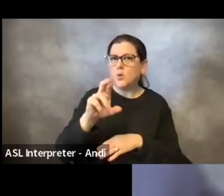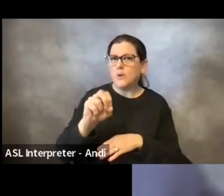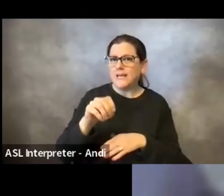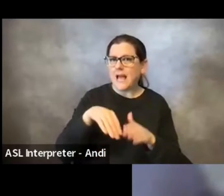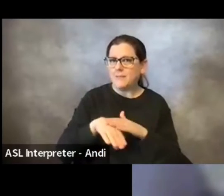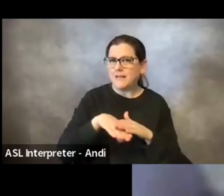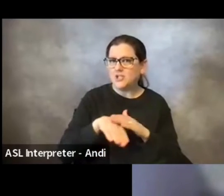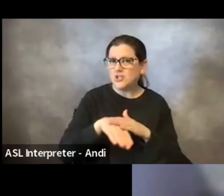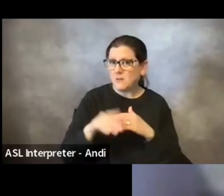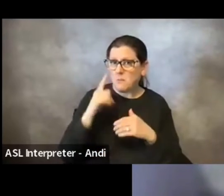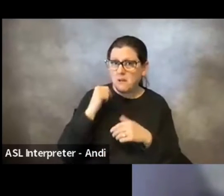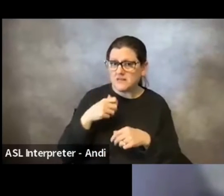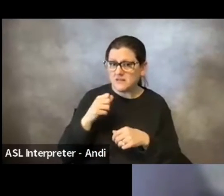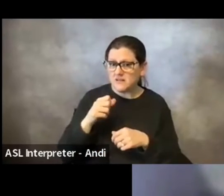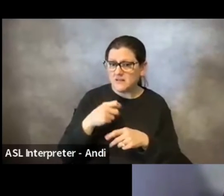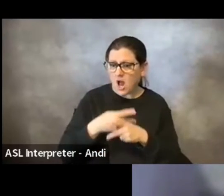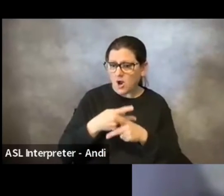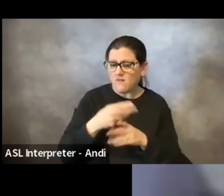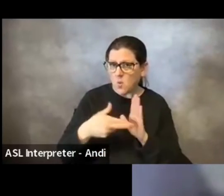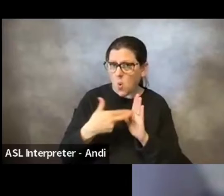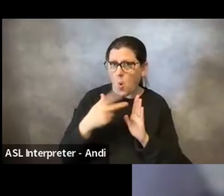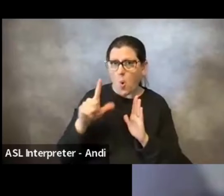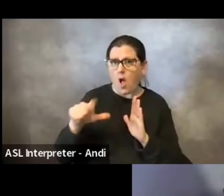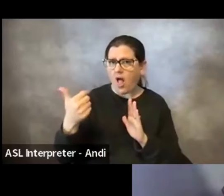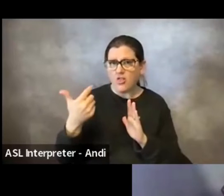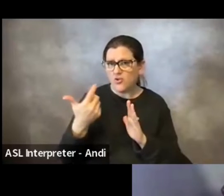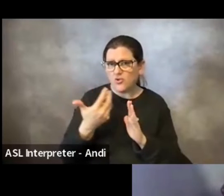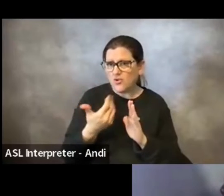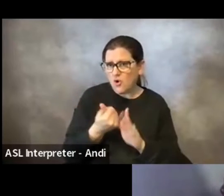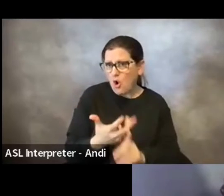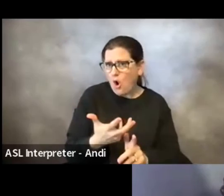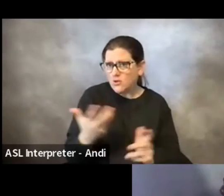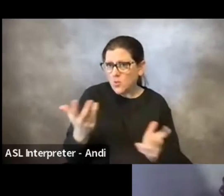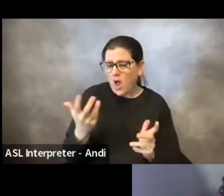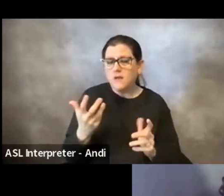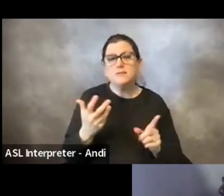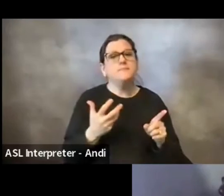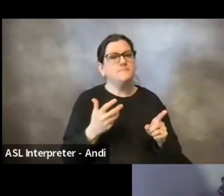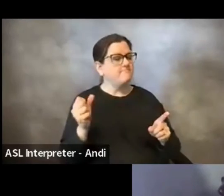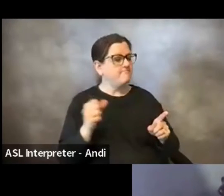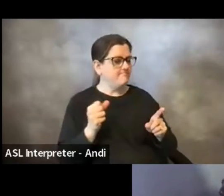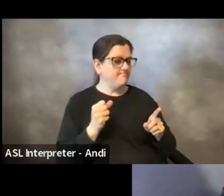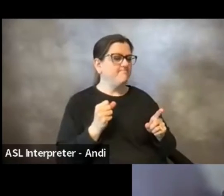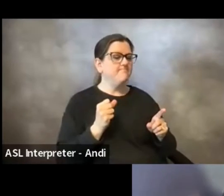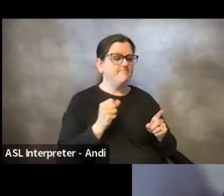other factor? Yeah. Monique Pappadis: So So based off of the results of it's in